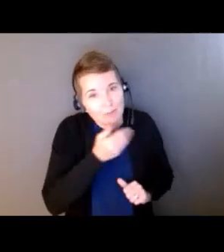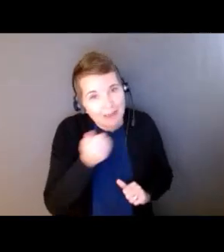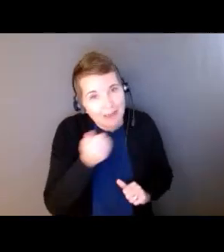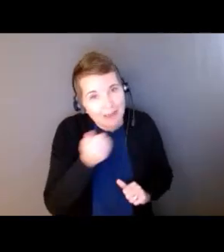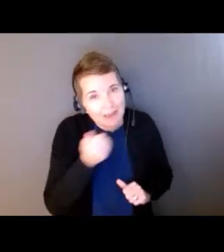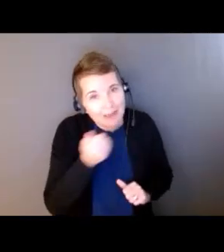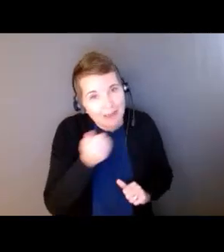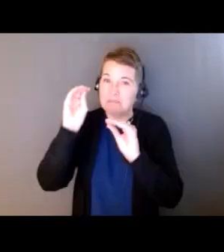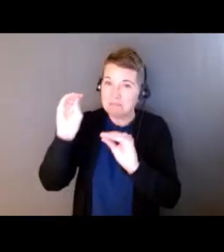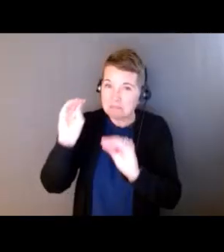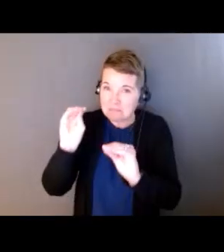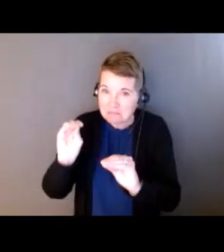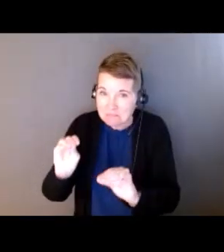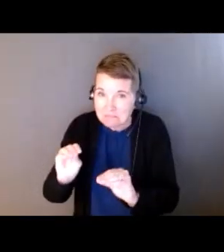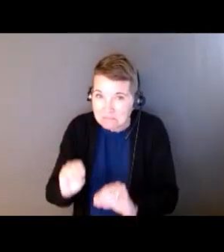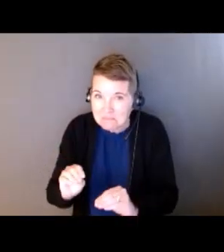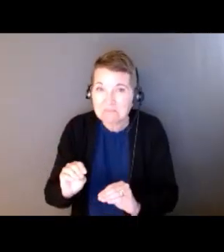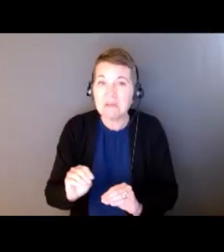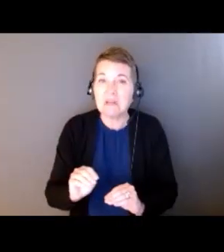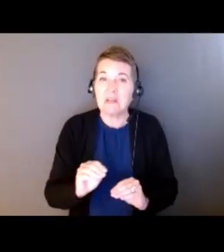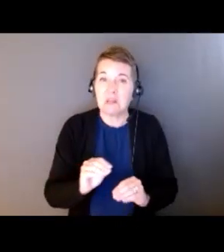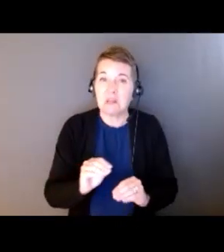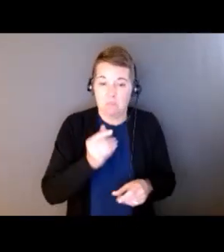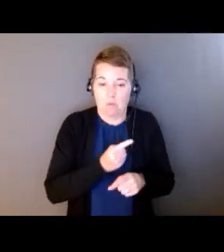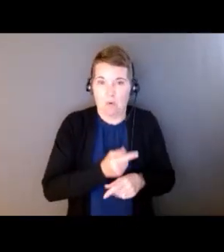communicating the various logical steps that they intend to map out